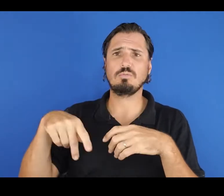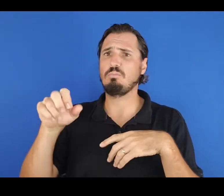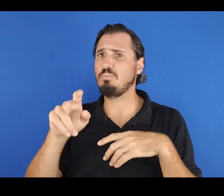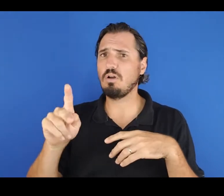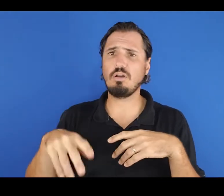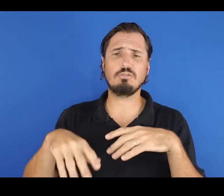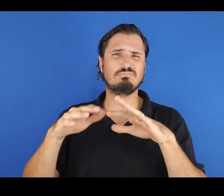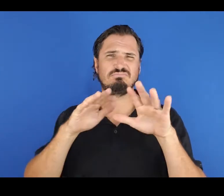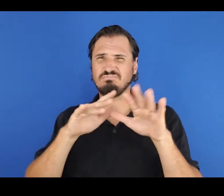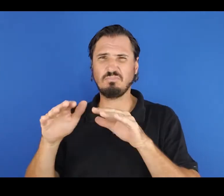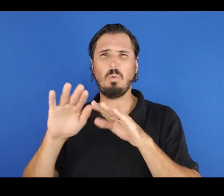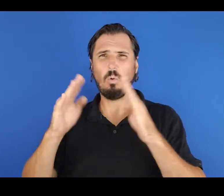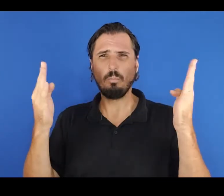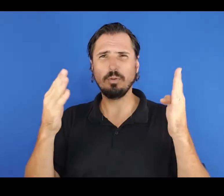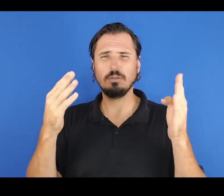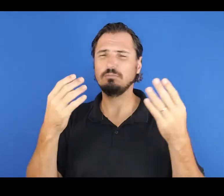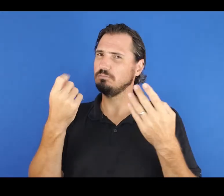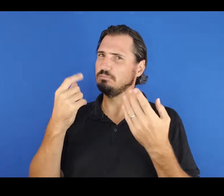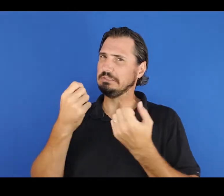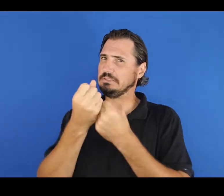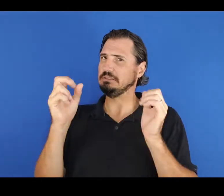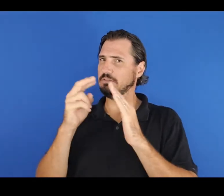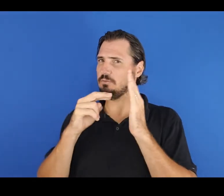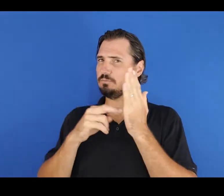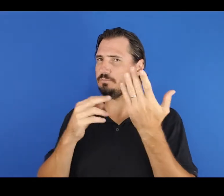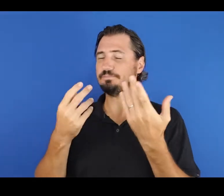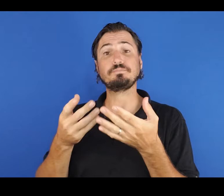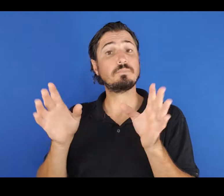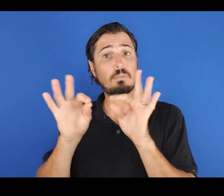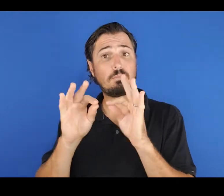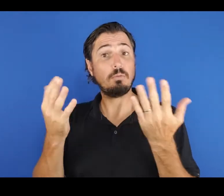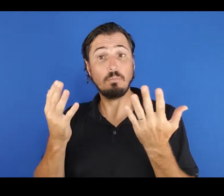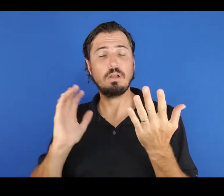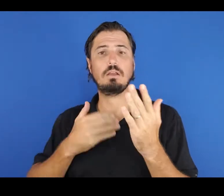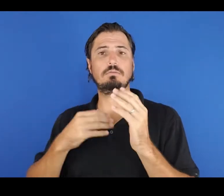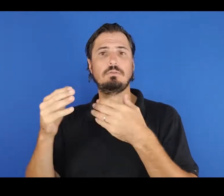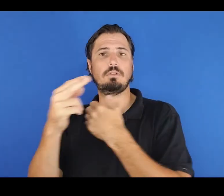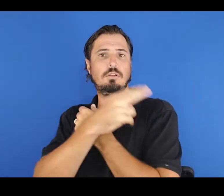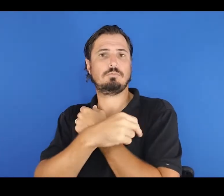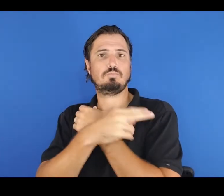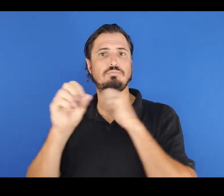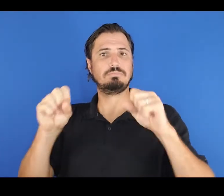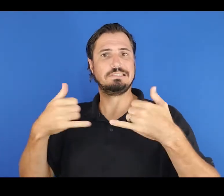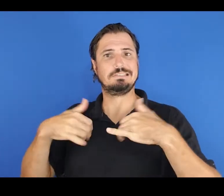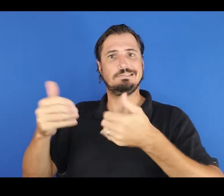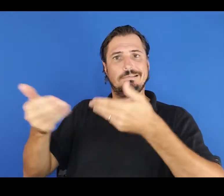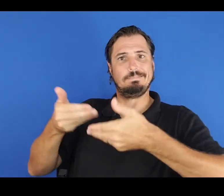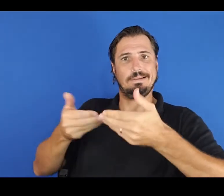safety measures in place, so long as our hospitals have capacity to continue serving our community.